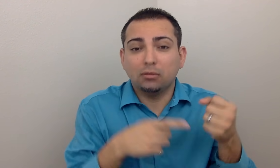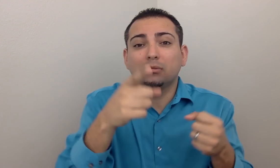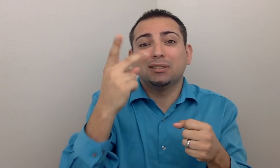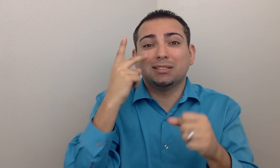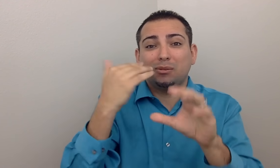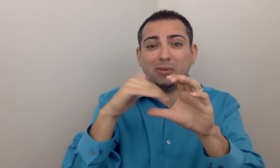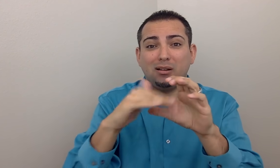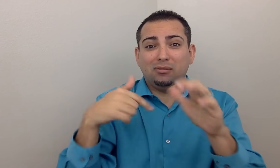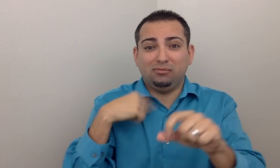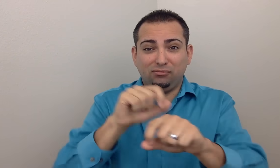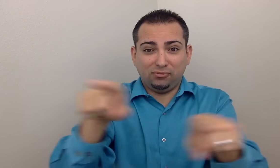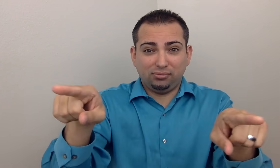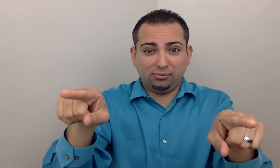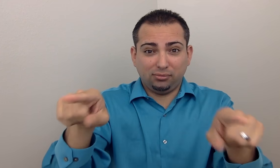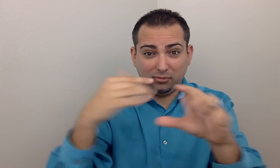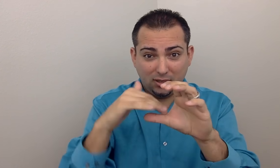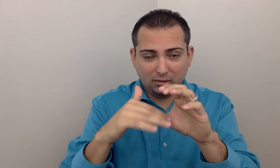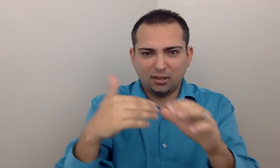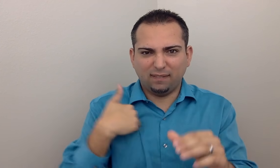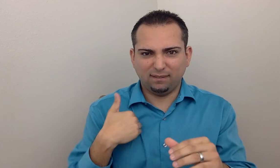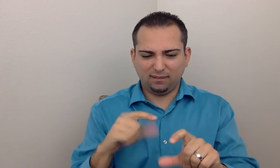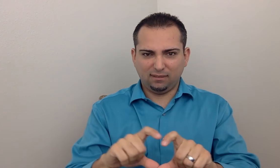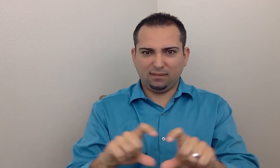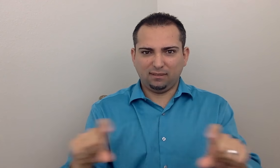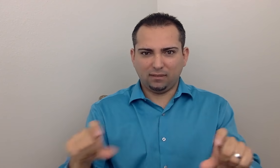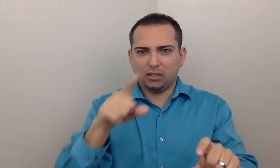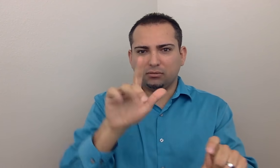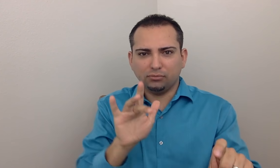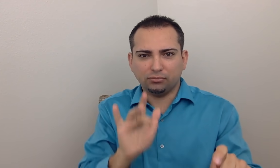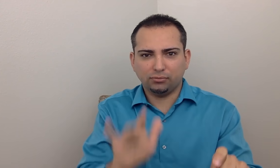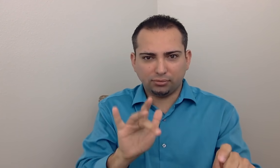In the email I sent out, you will see a button at the bottom of the email, please select that.